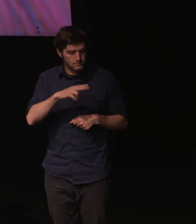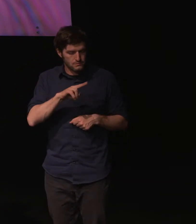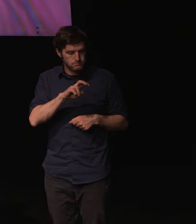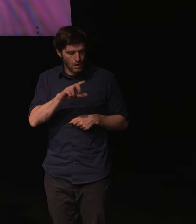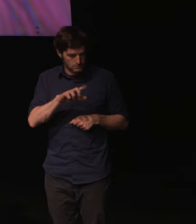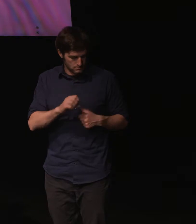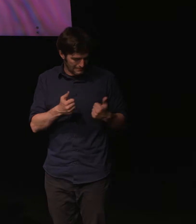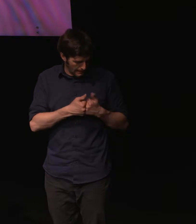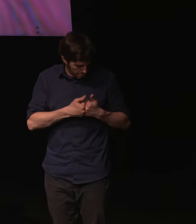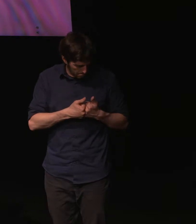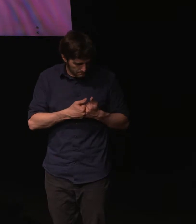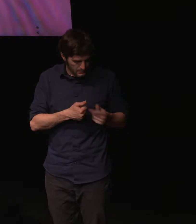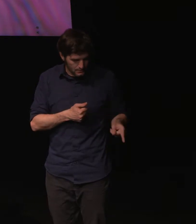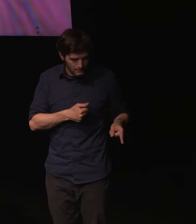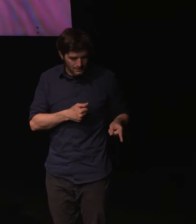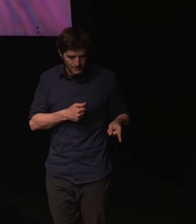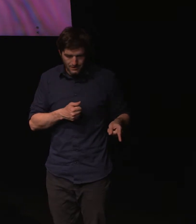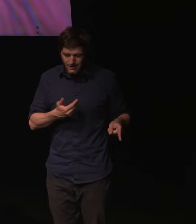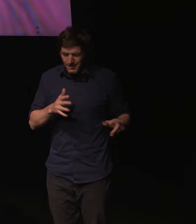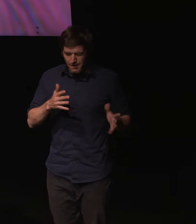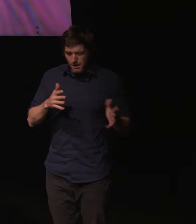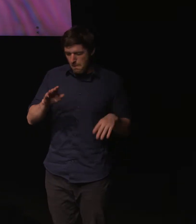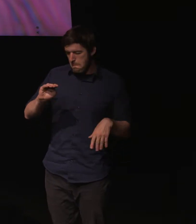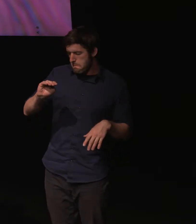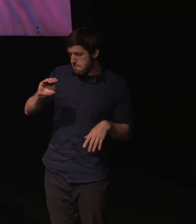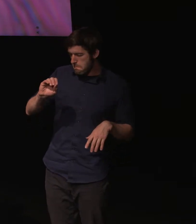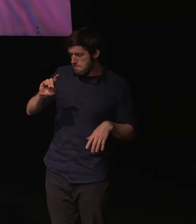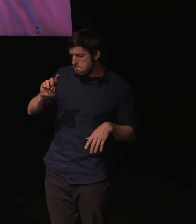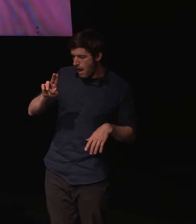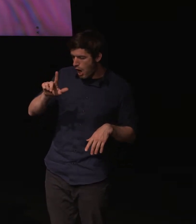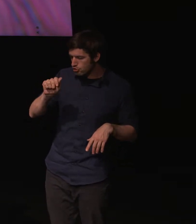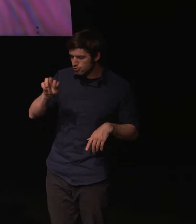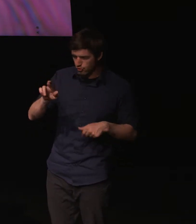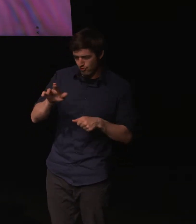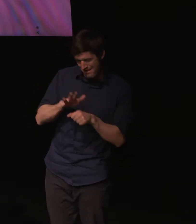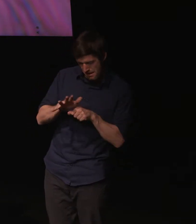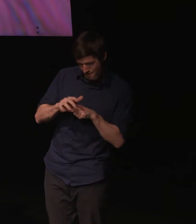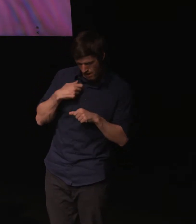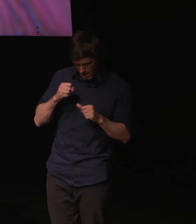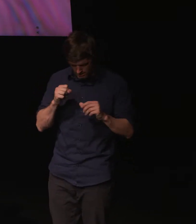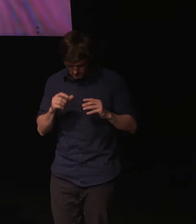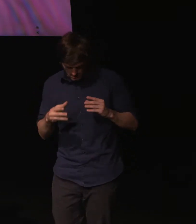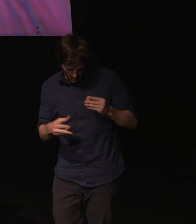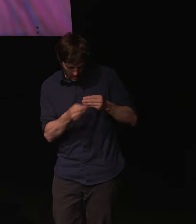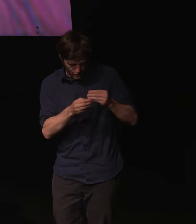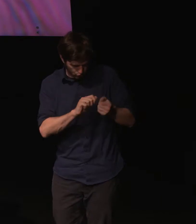that was modular enough that we could make changes later in development.